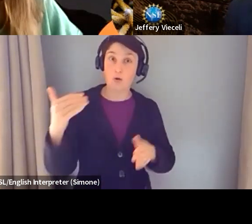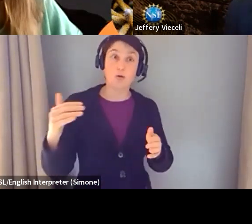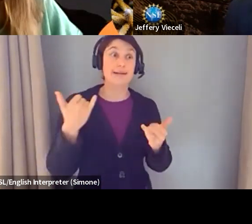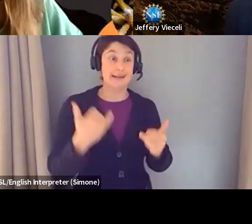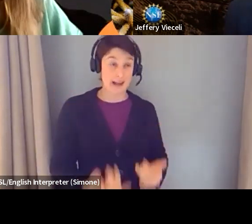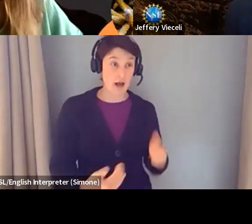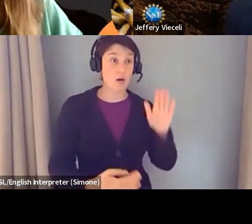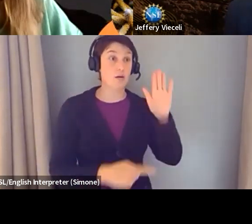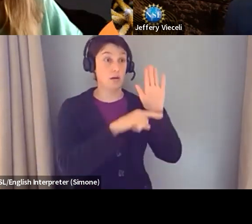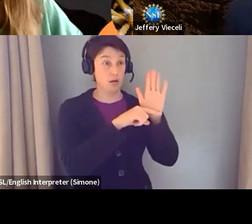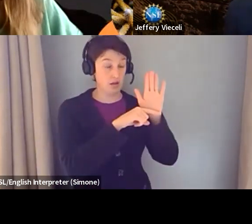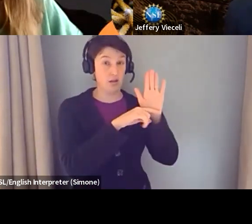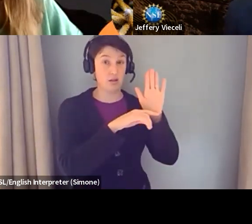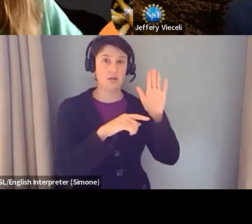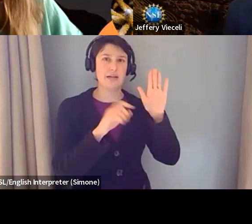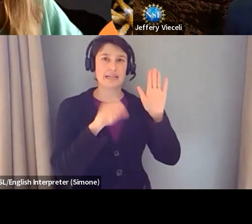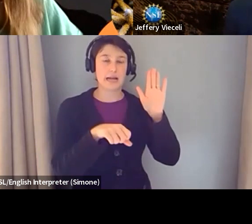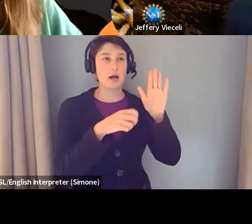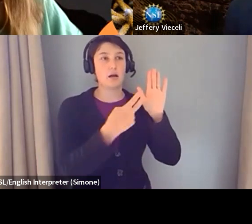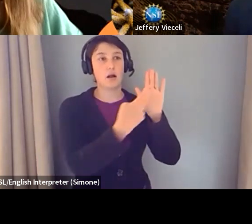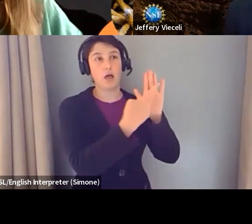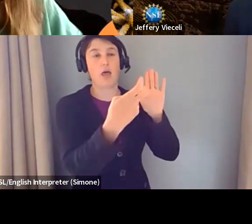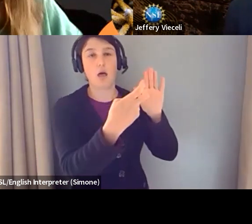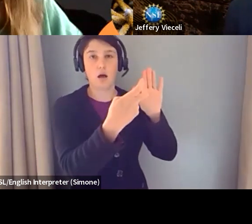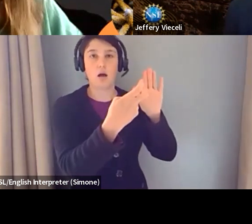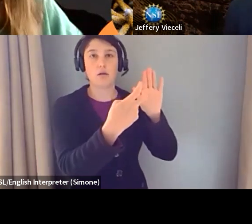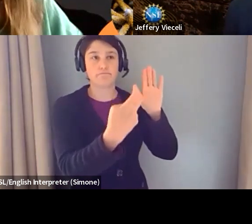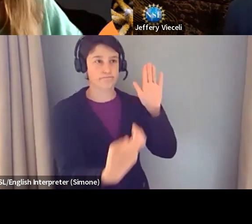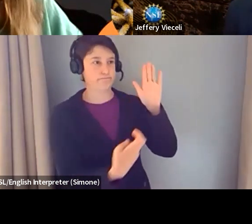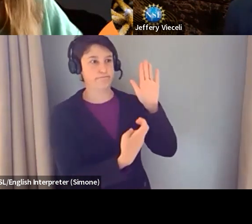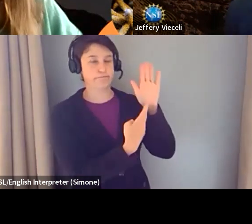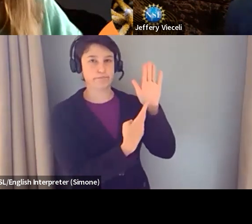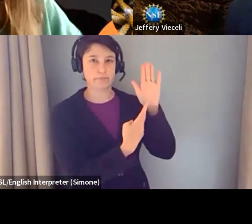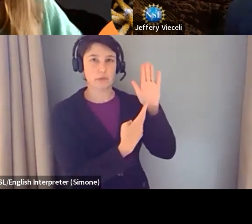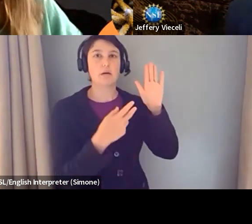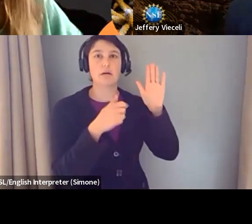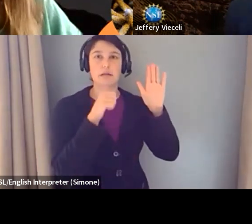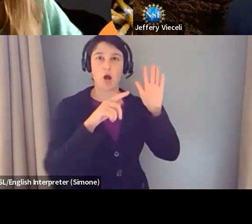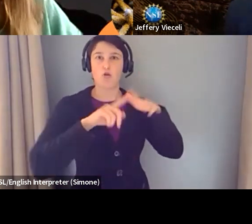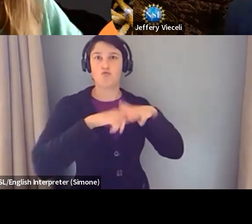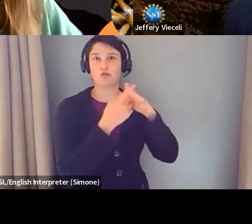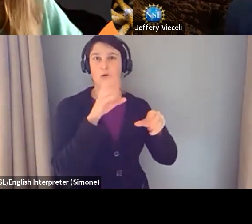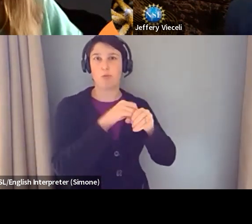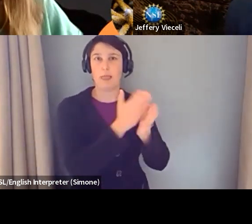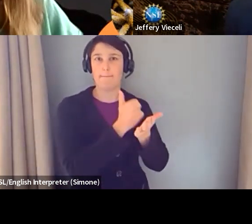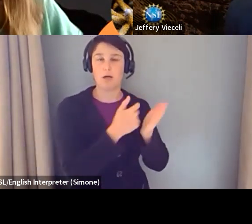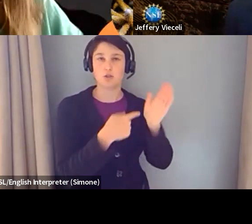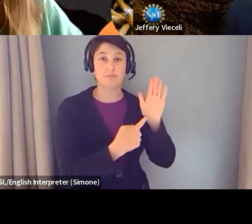that was not already in the original budget? And let's say for these purposes that this is not a change in scope.